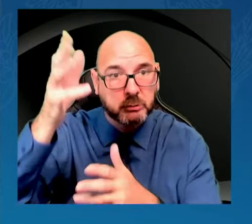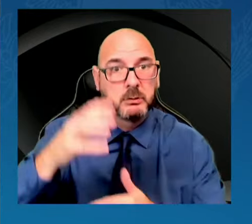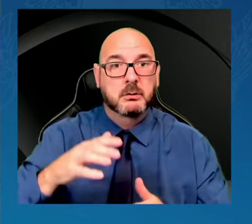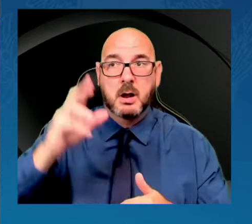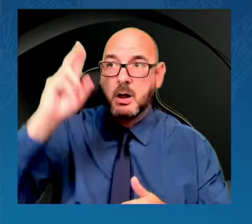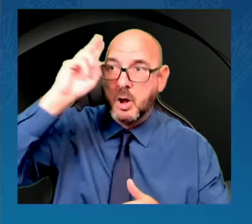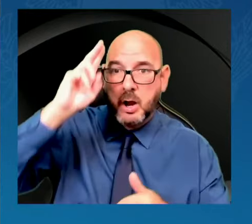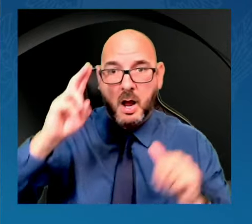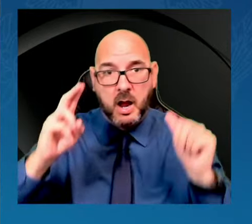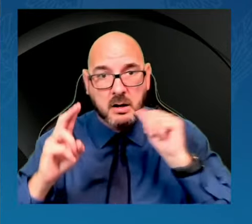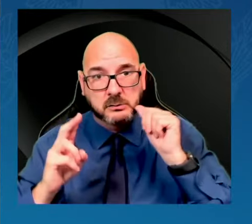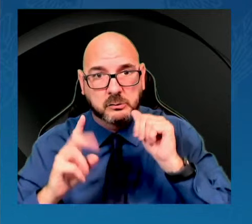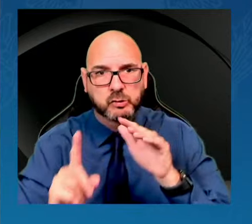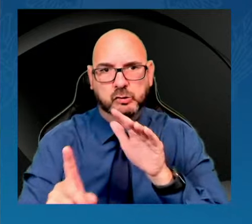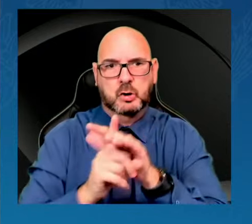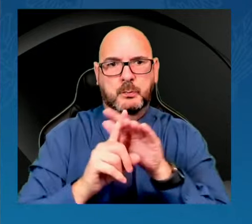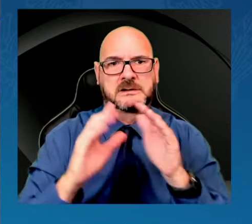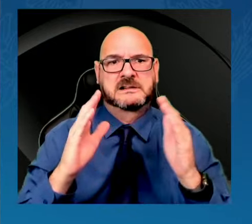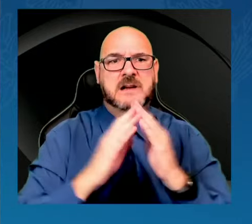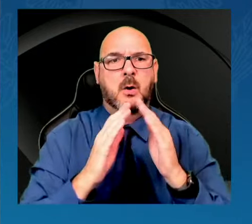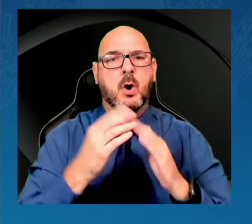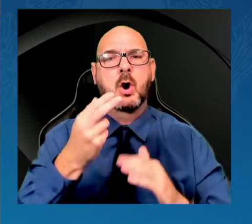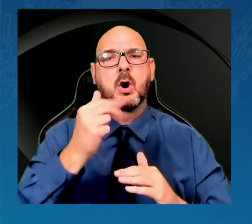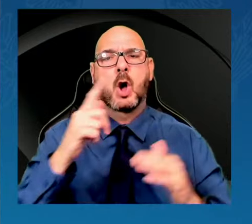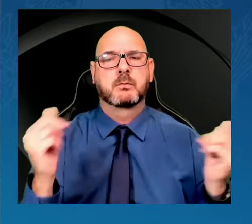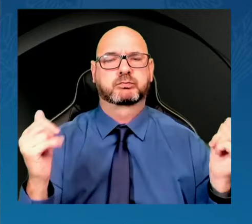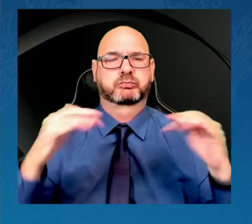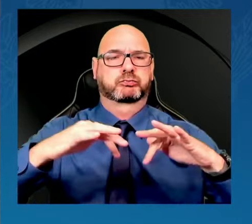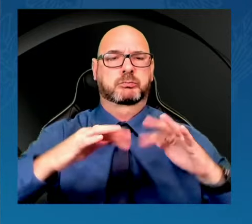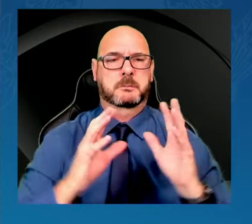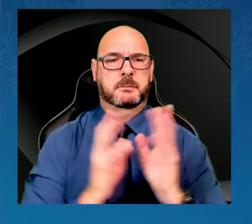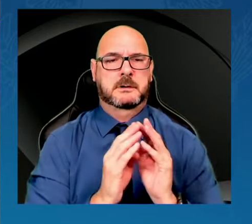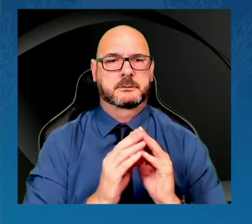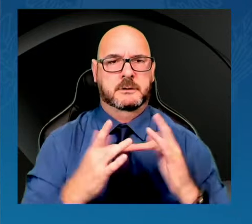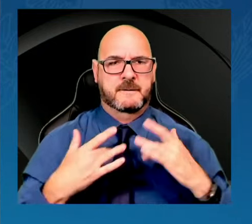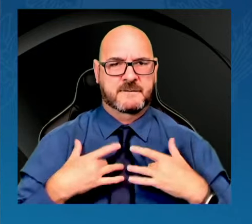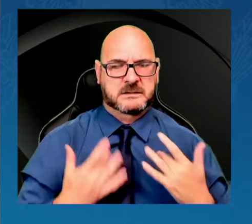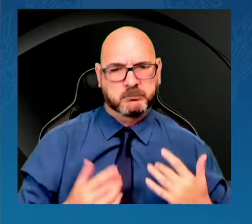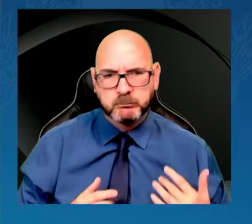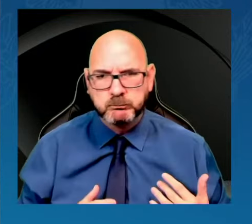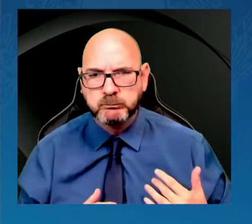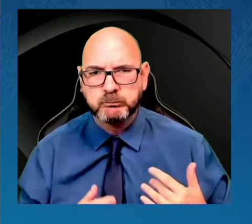who show up at community events, who are talking about why leaders